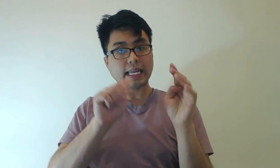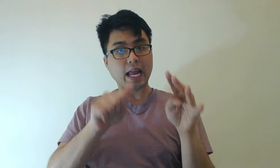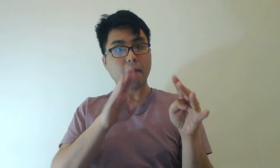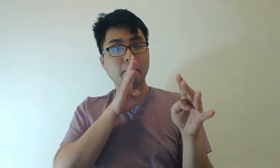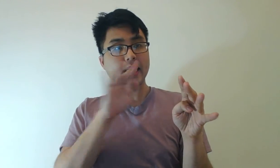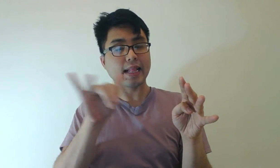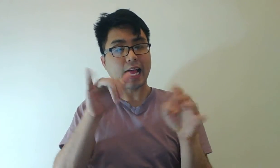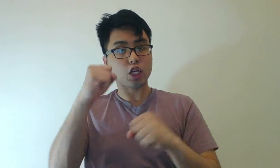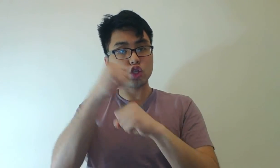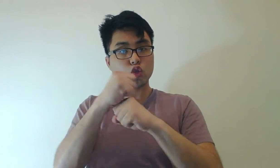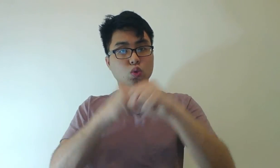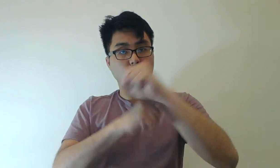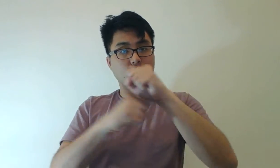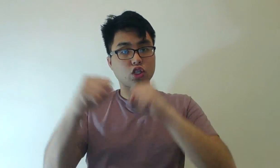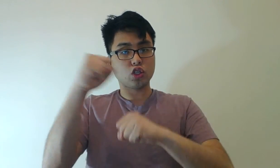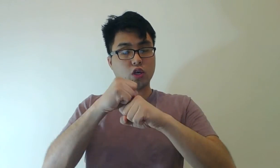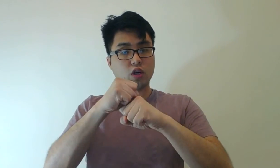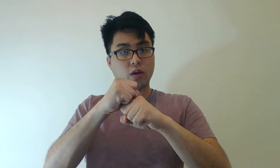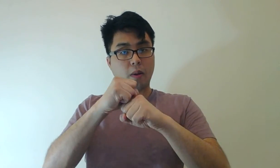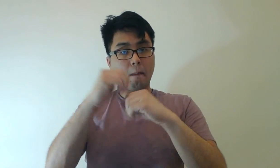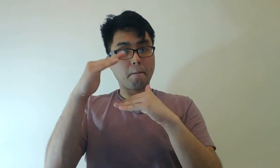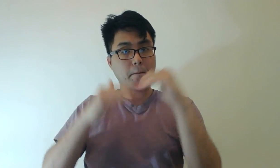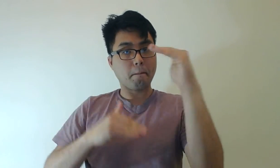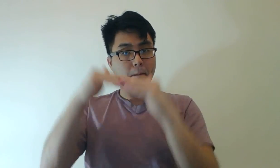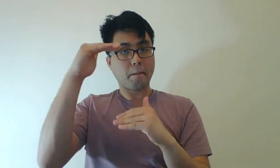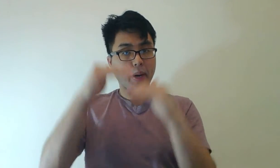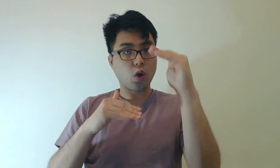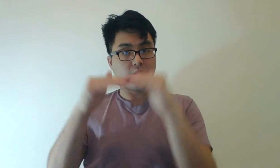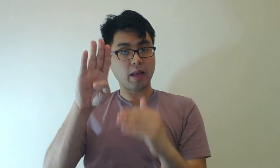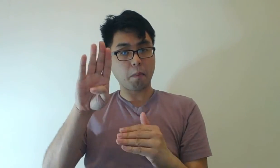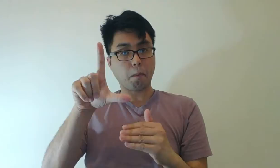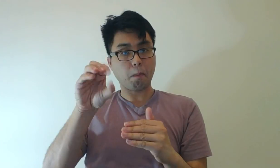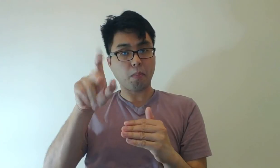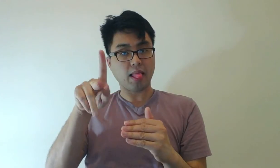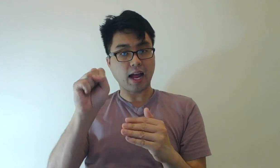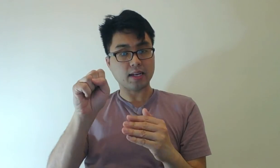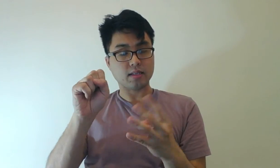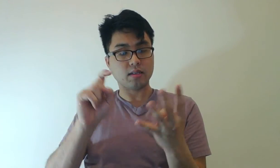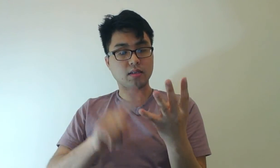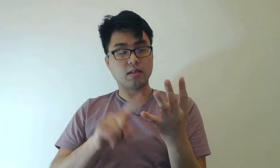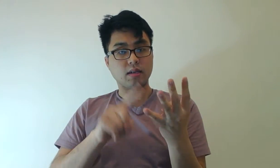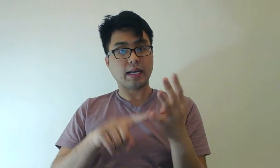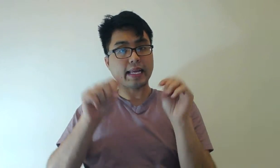can be like structural building blocks